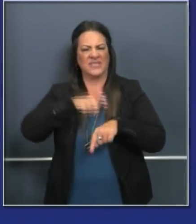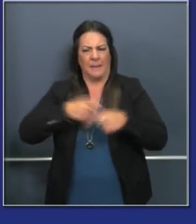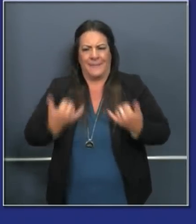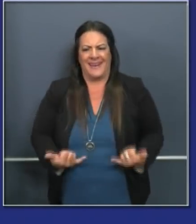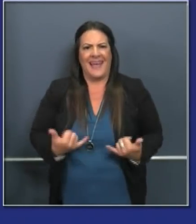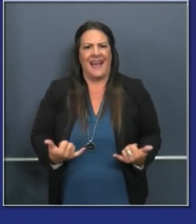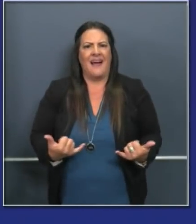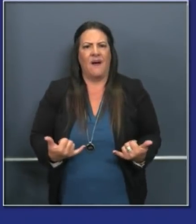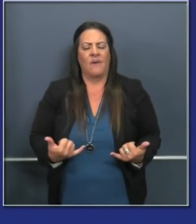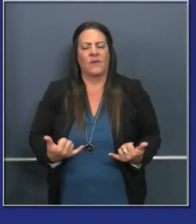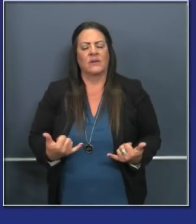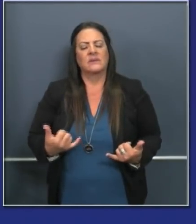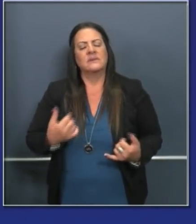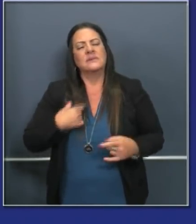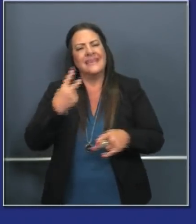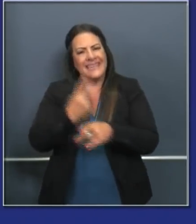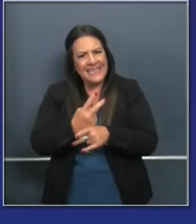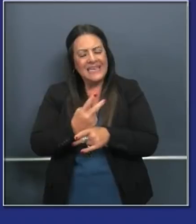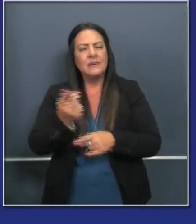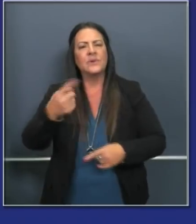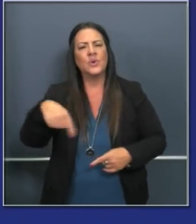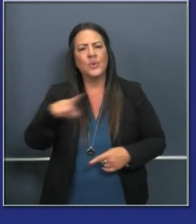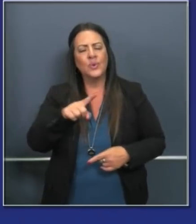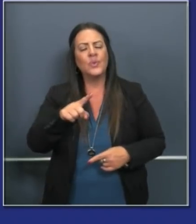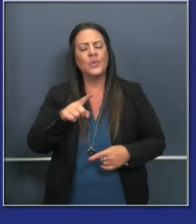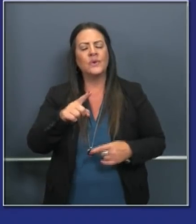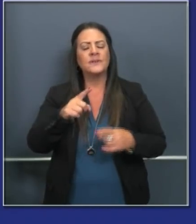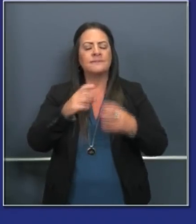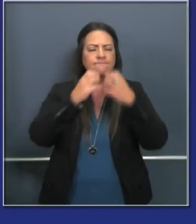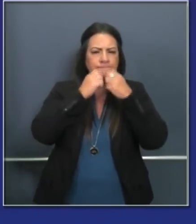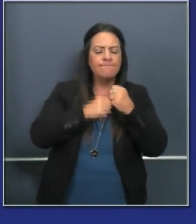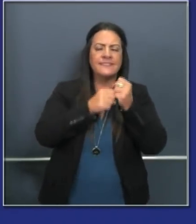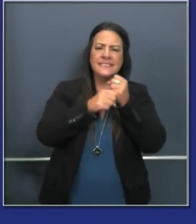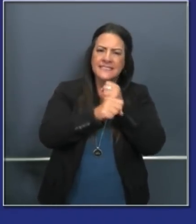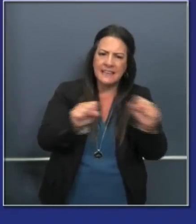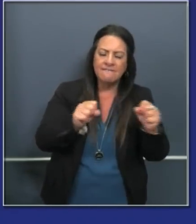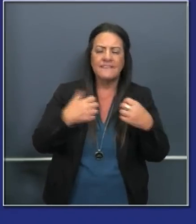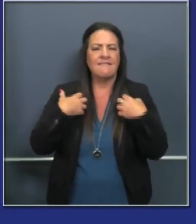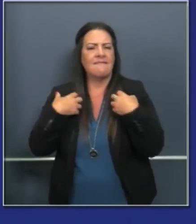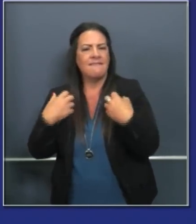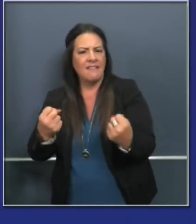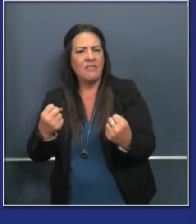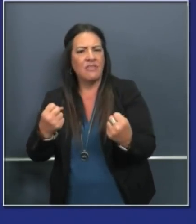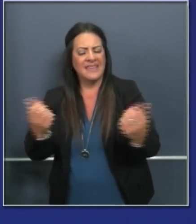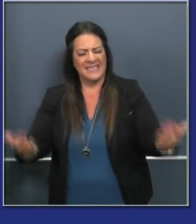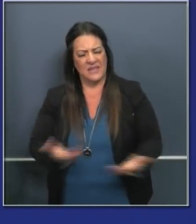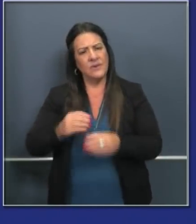ADVANCE THE CAUSE OF UNDERSTANDING OUR CAPACITY TO DELIVER IN REAL TIME OR